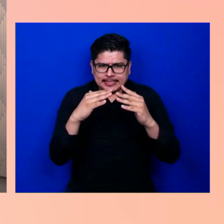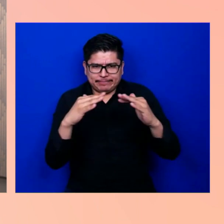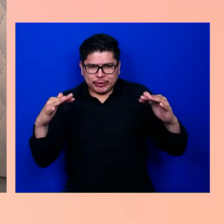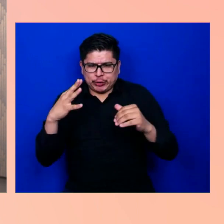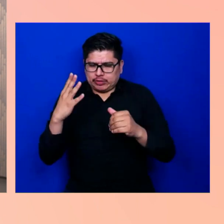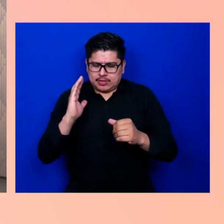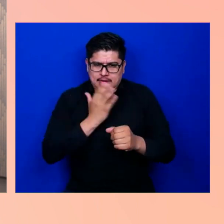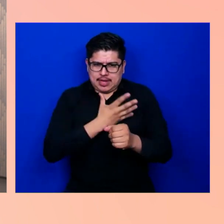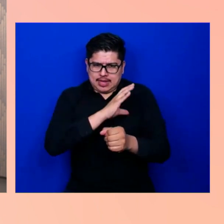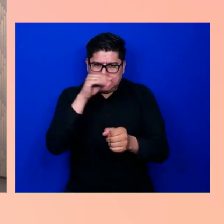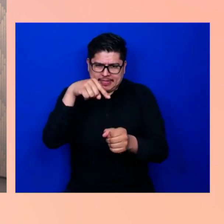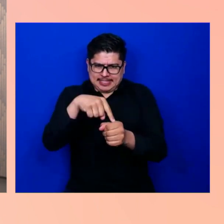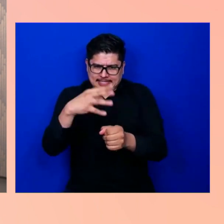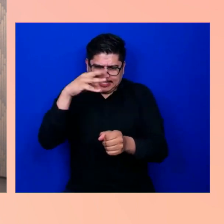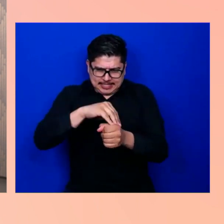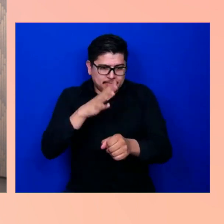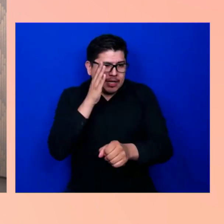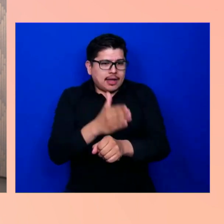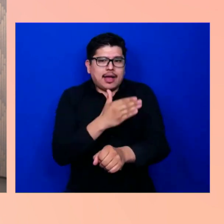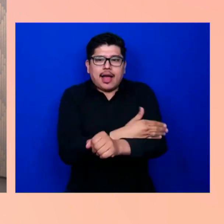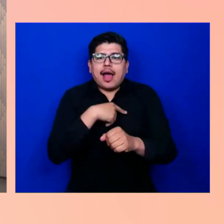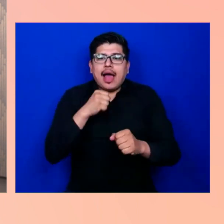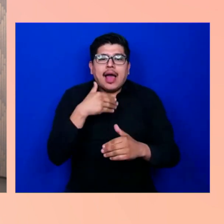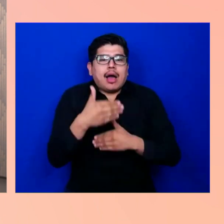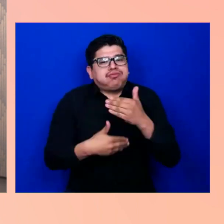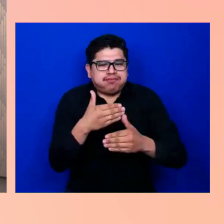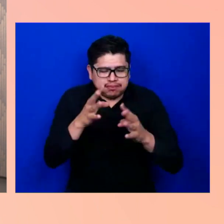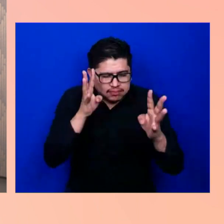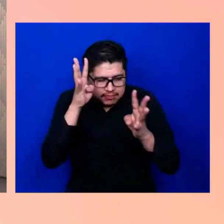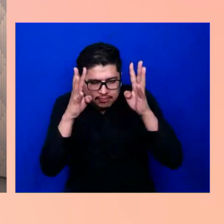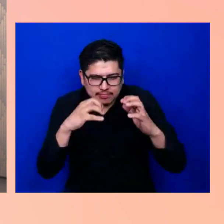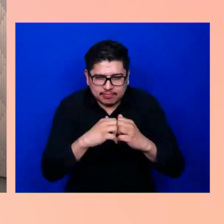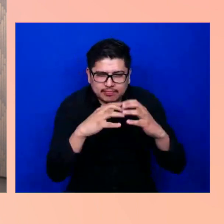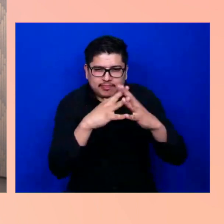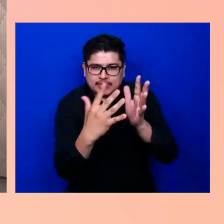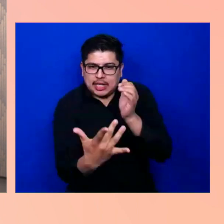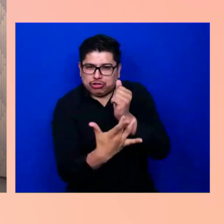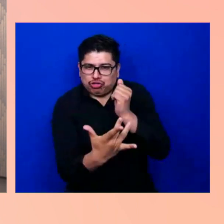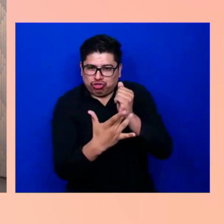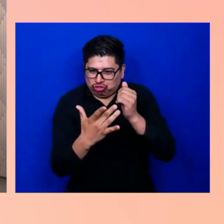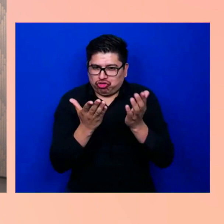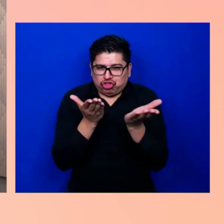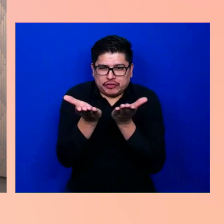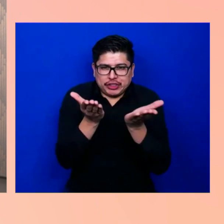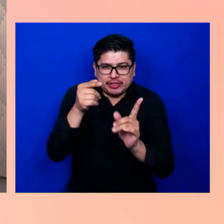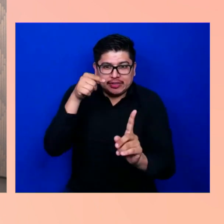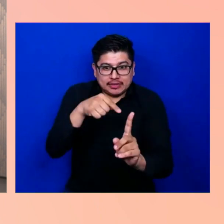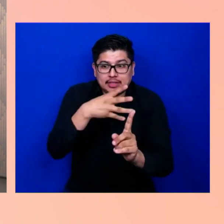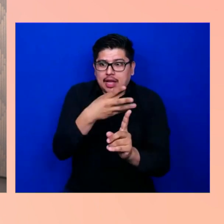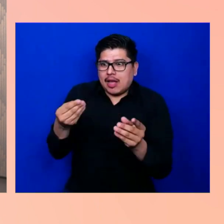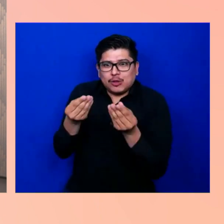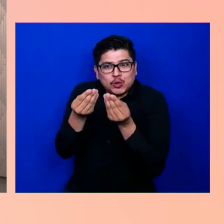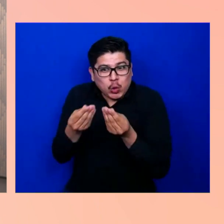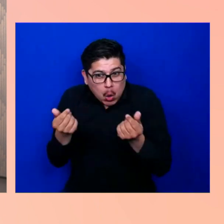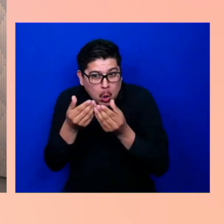innovate and create technologies, services, and solutions that truly empower everyone.